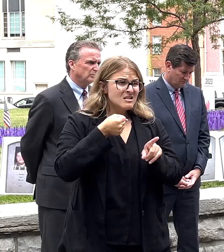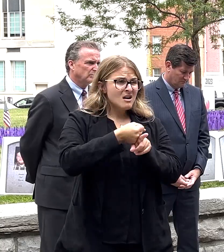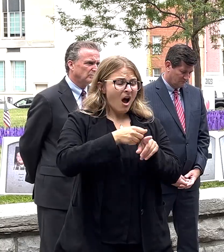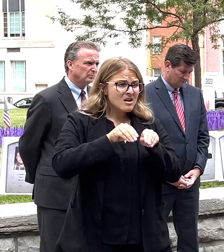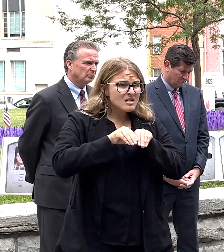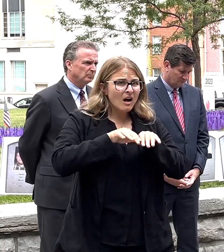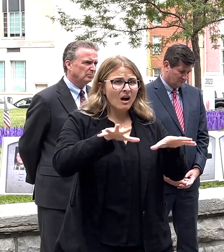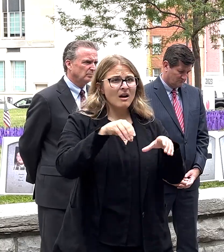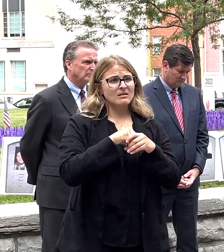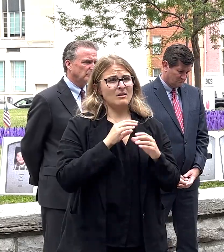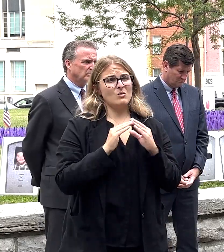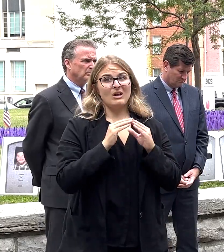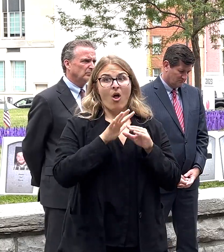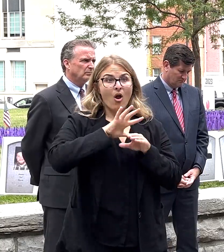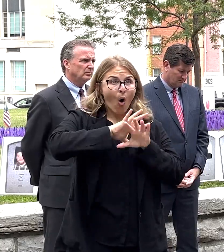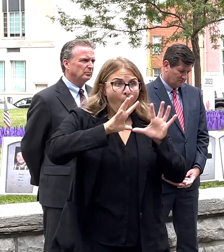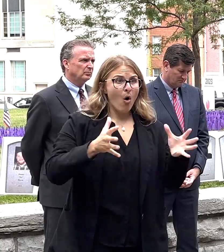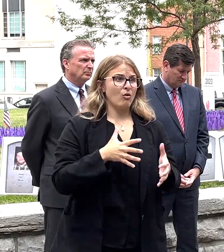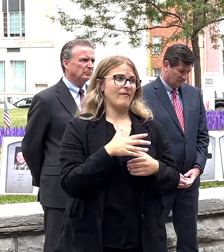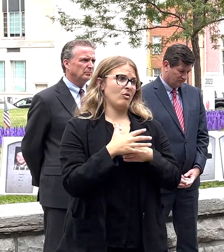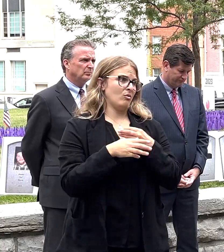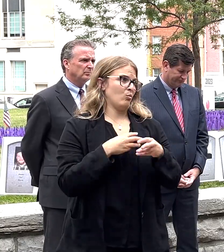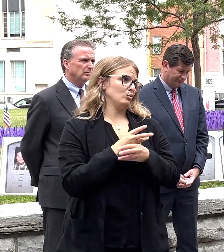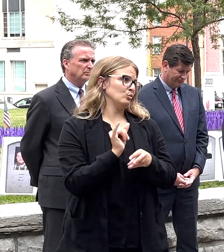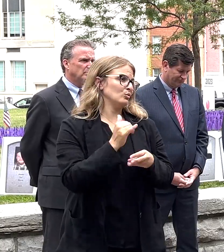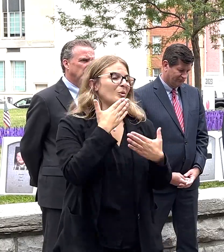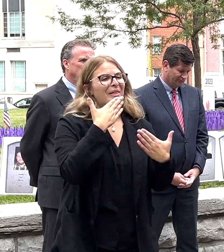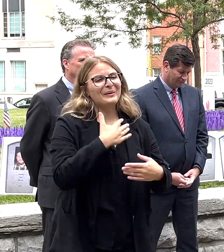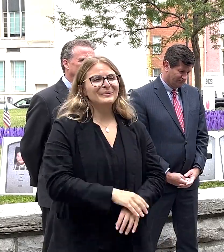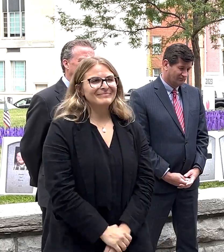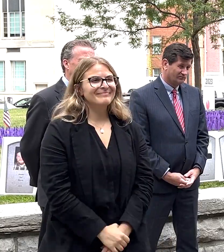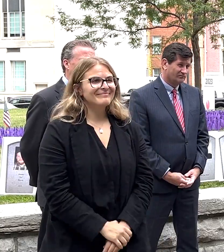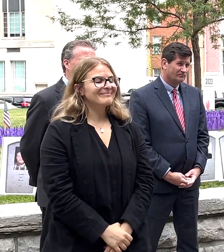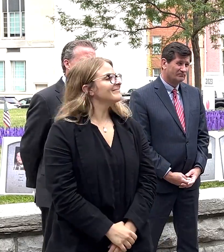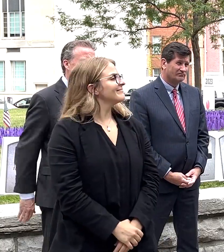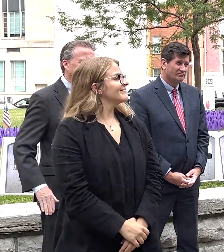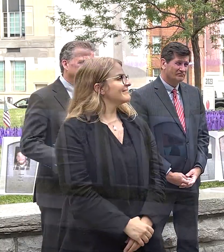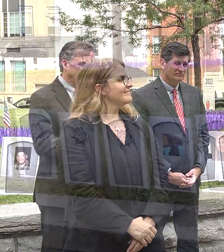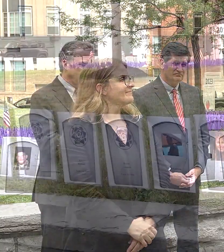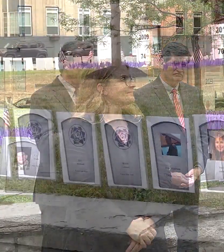and across the country. So thank you.